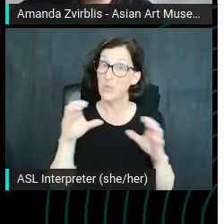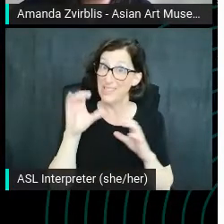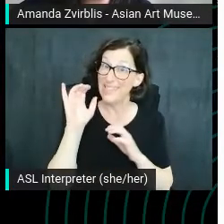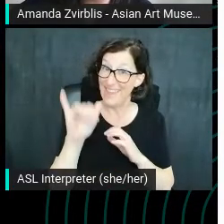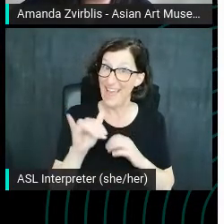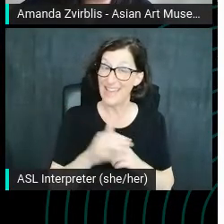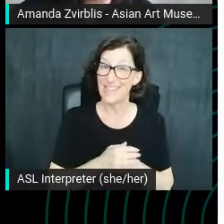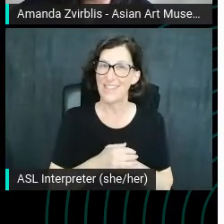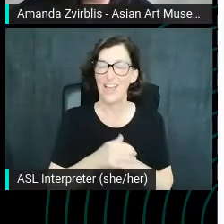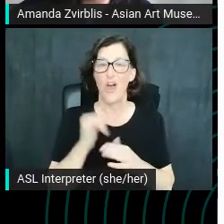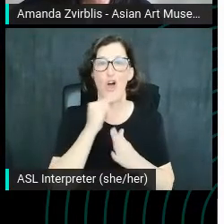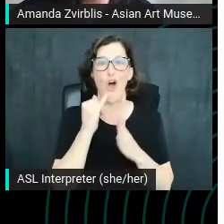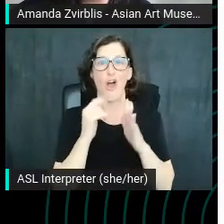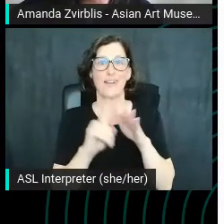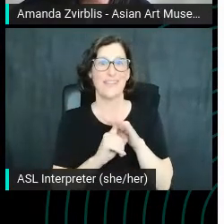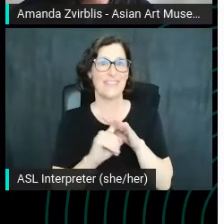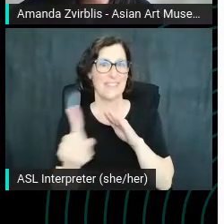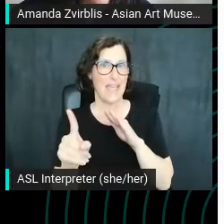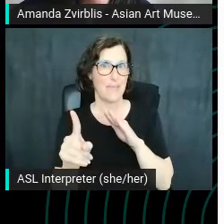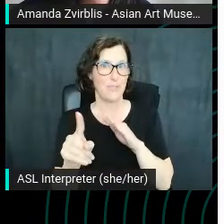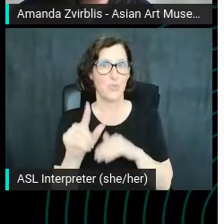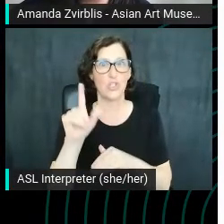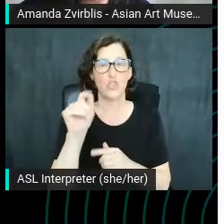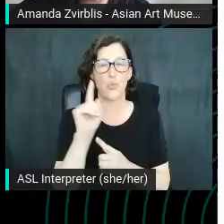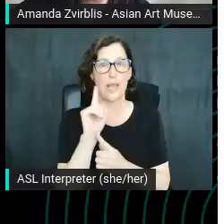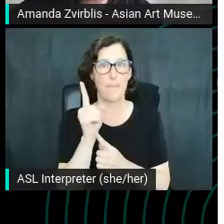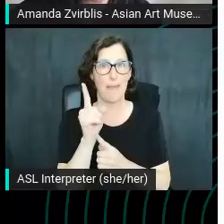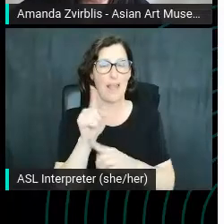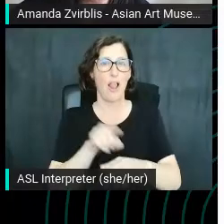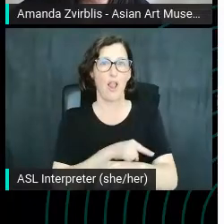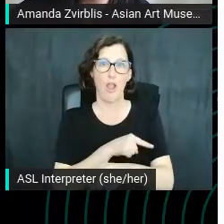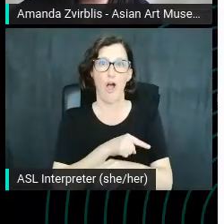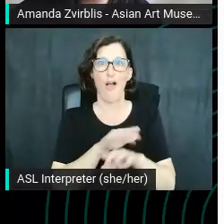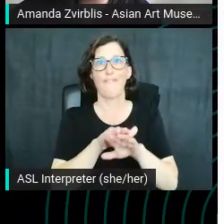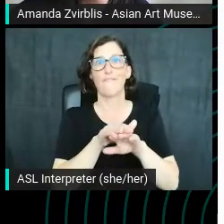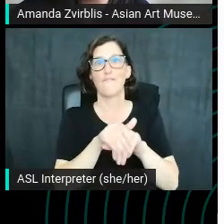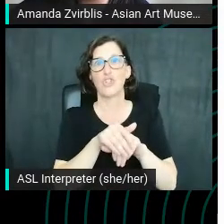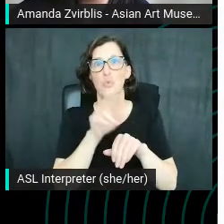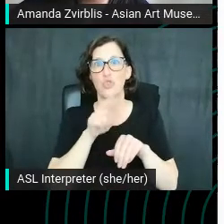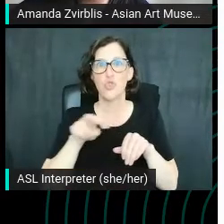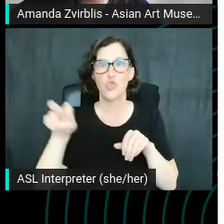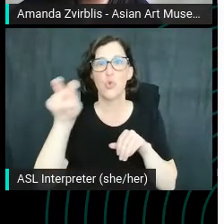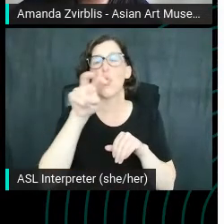Art Escapes was a 20 minute long virtual tour of the teamLab exhibition